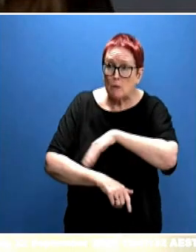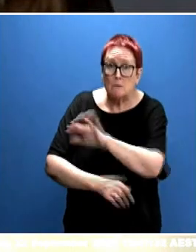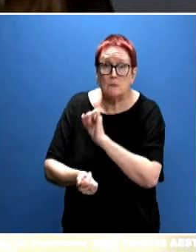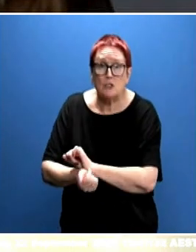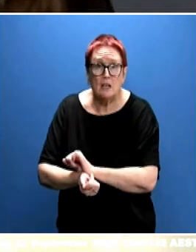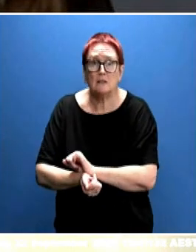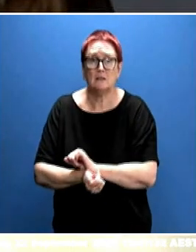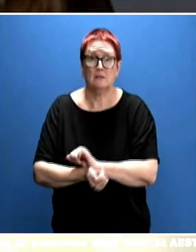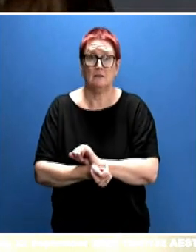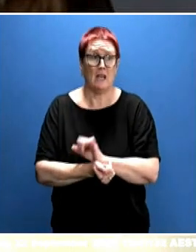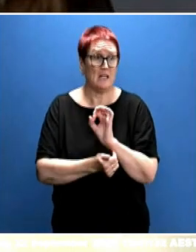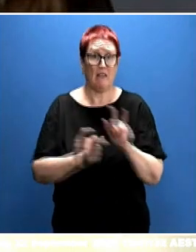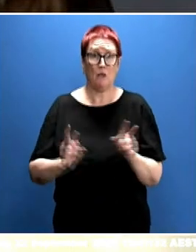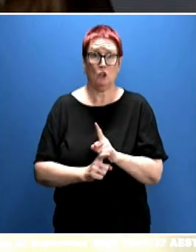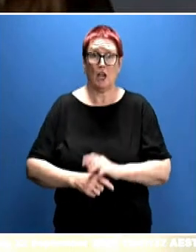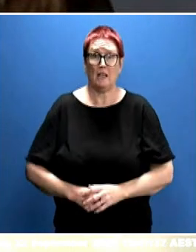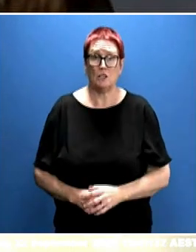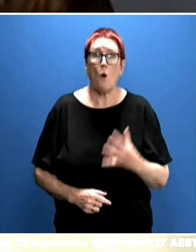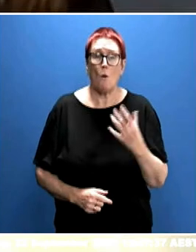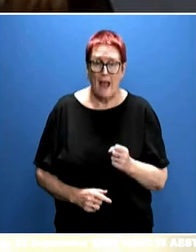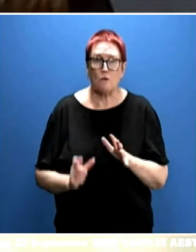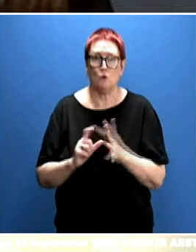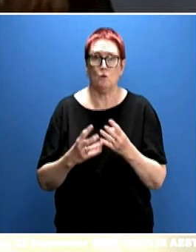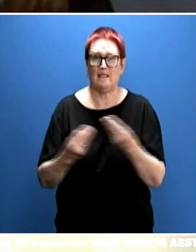Nothing will change. Thank you.